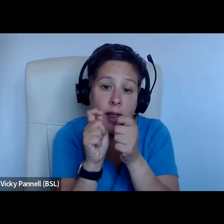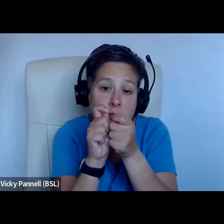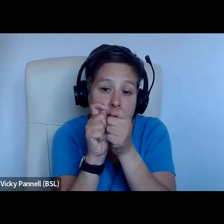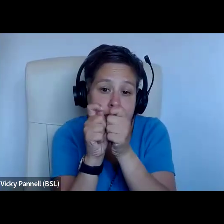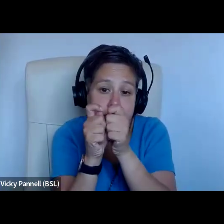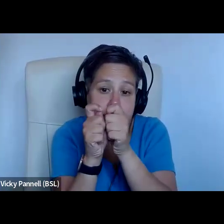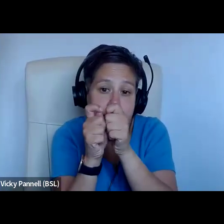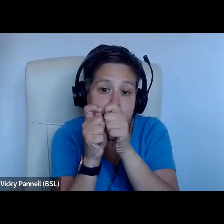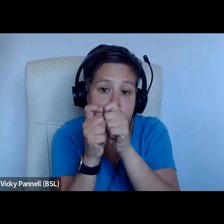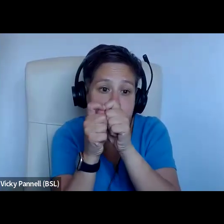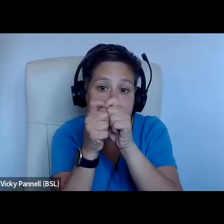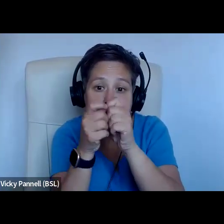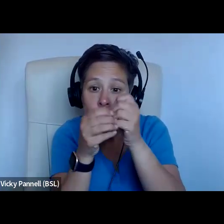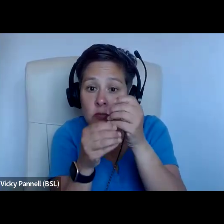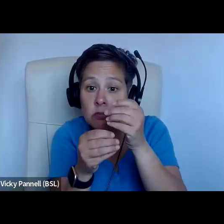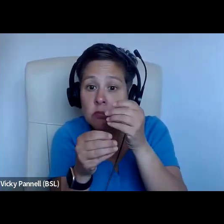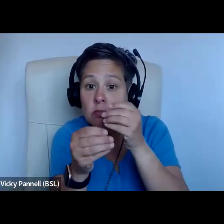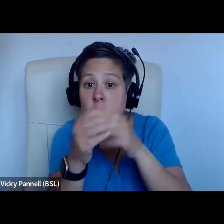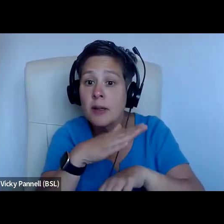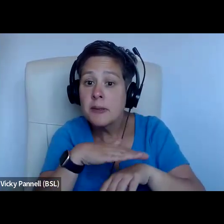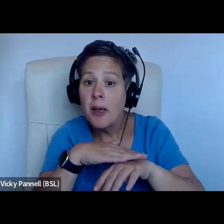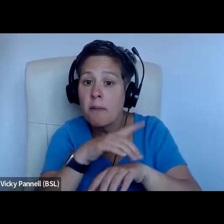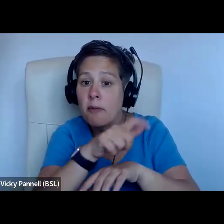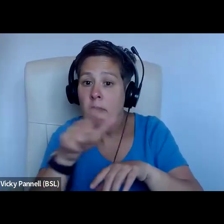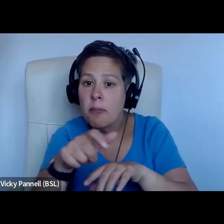I think I'll end there, and